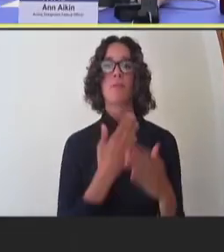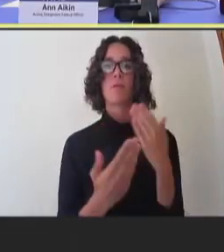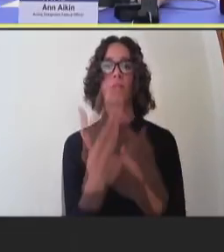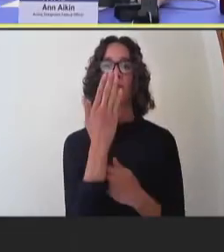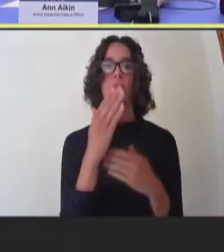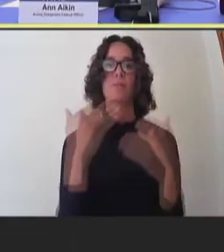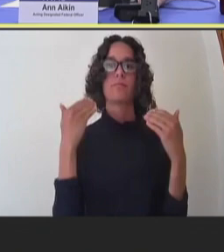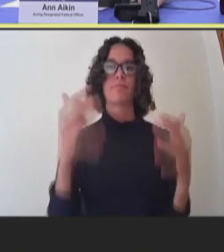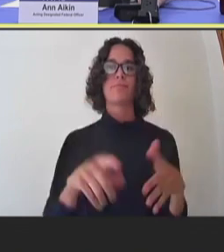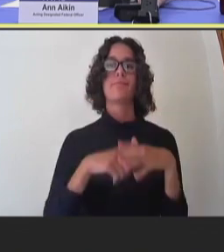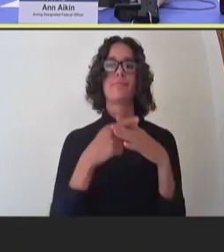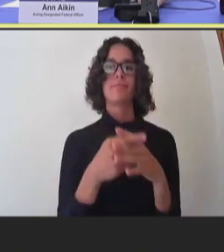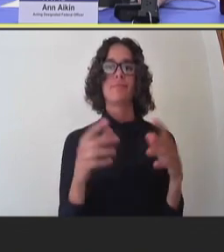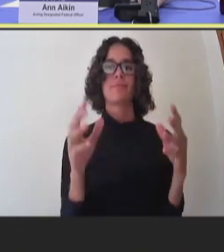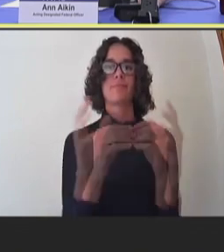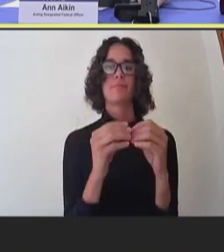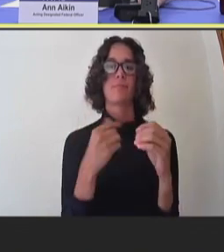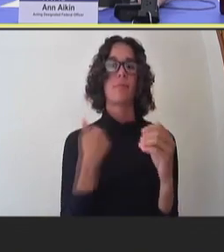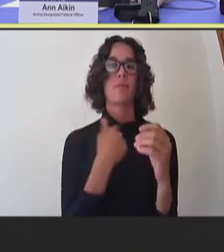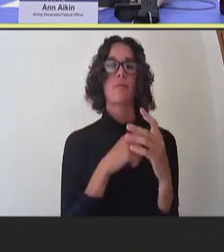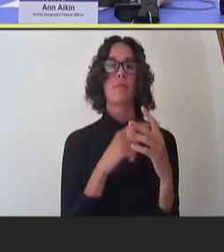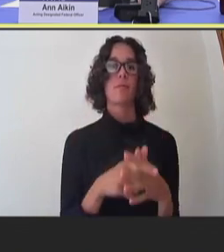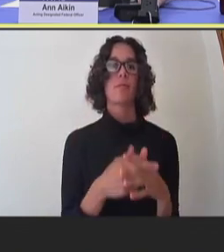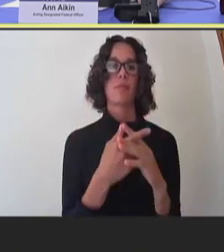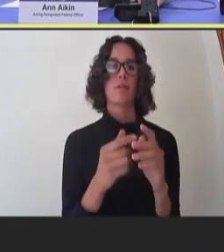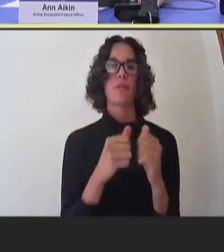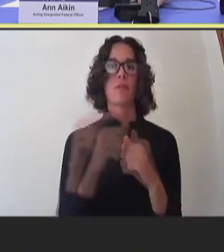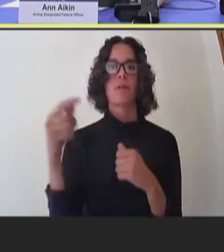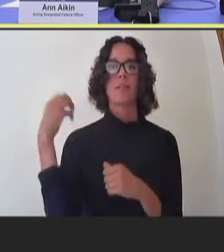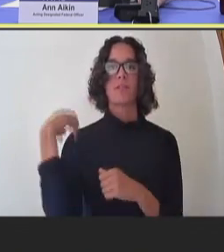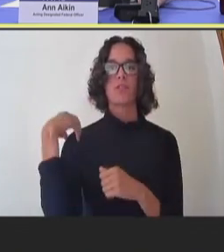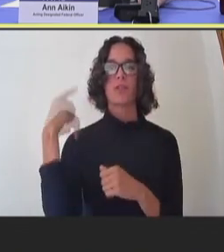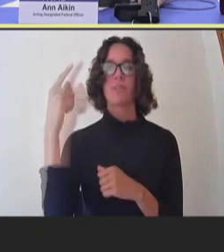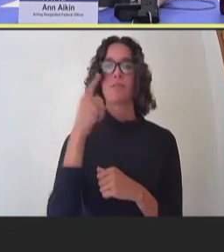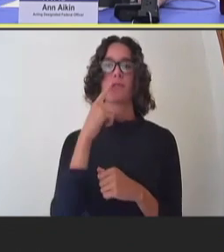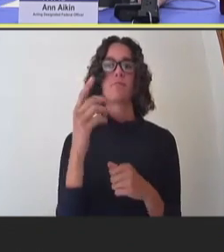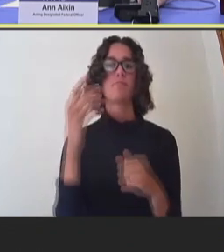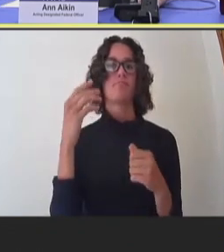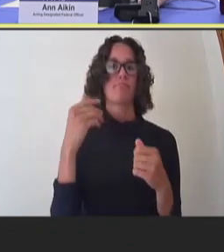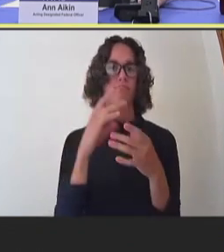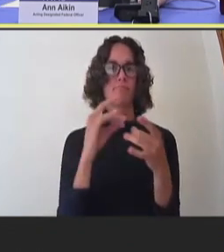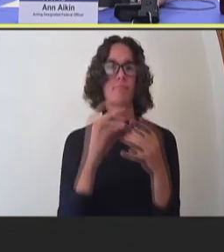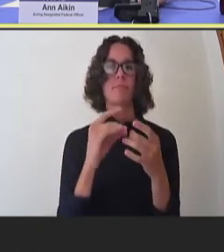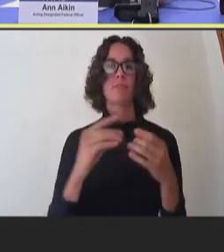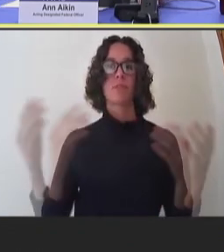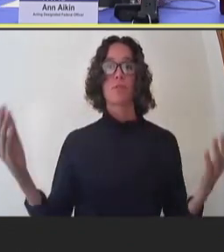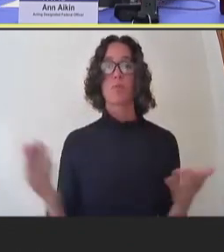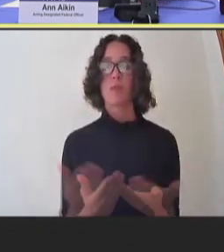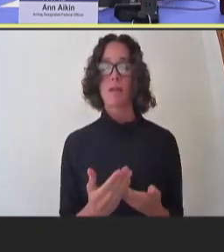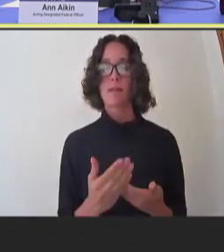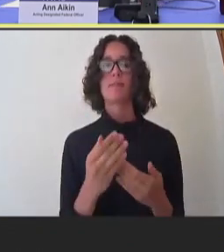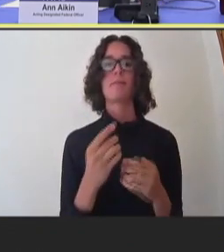start off with the NVAC Chair giving his welcome remarks, Dr. Rob Hopkins. Please take it away.